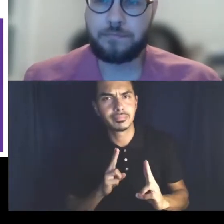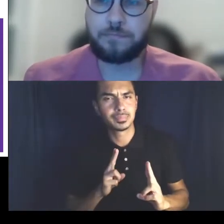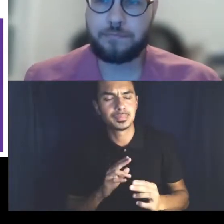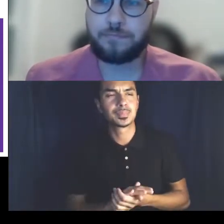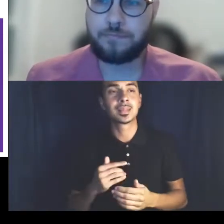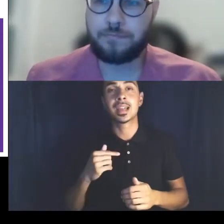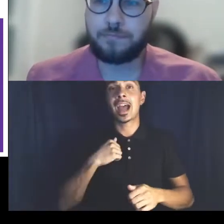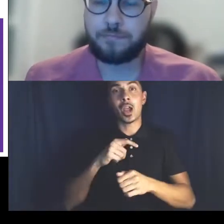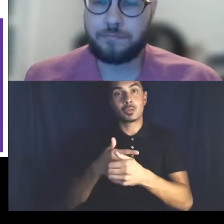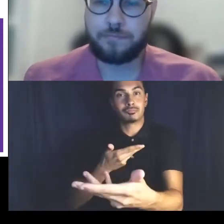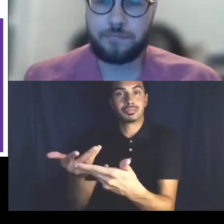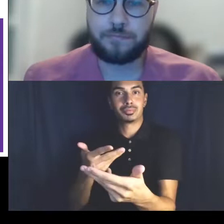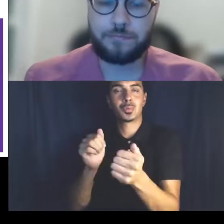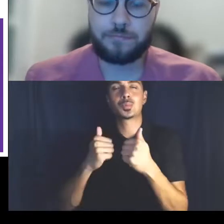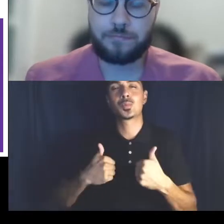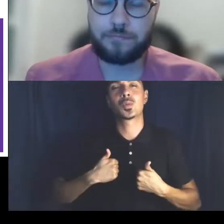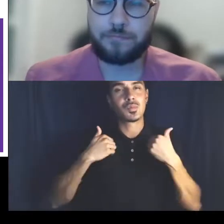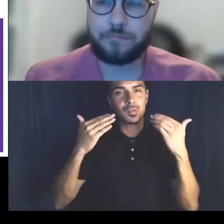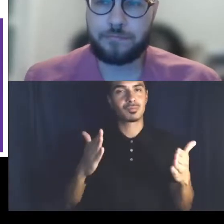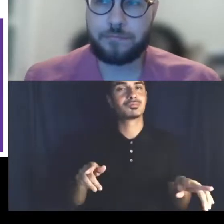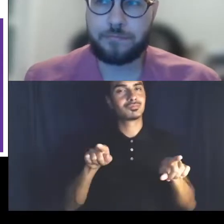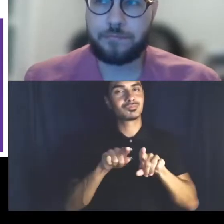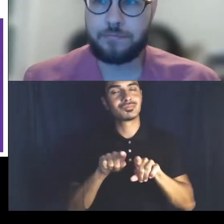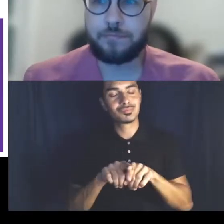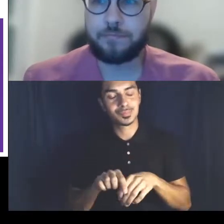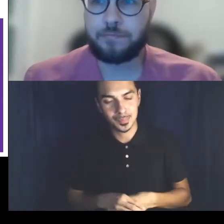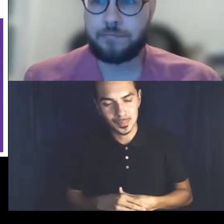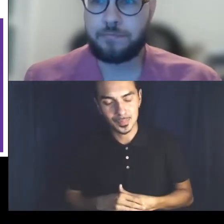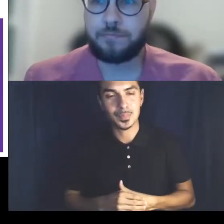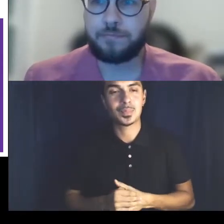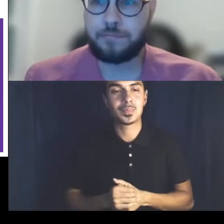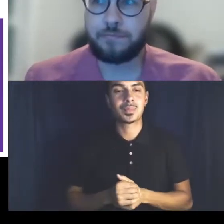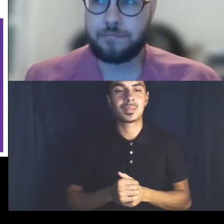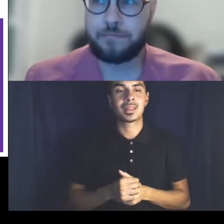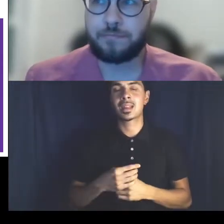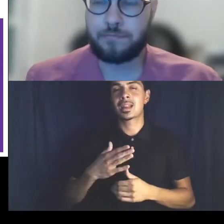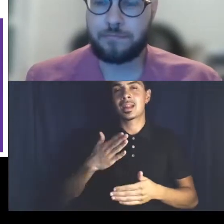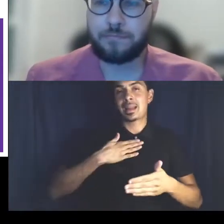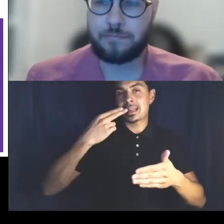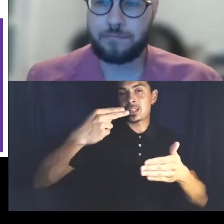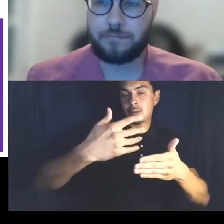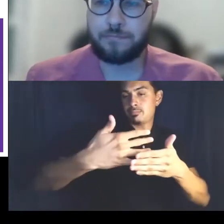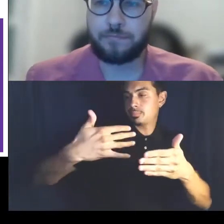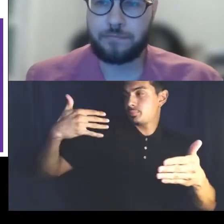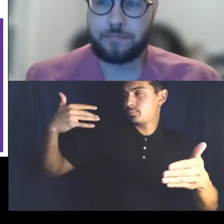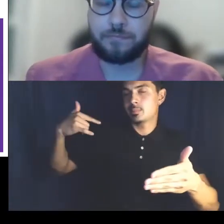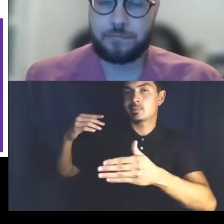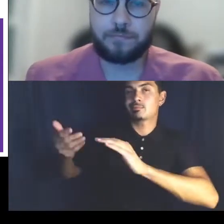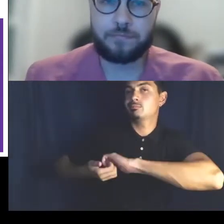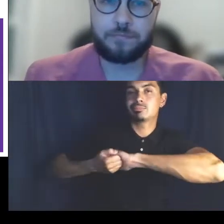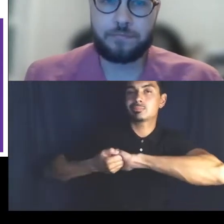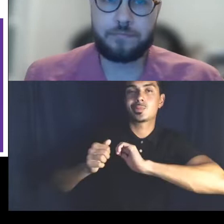as well, have a really long history with FORGE, so I'm really honored to be here,